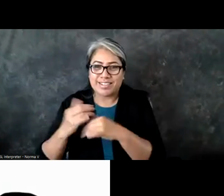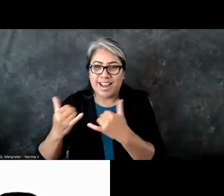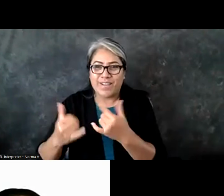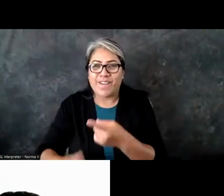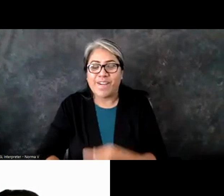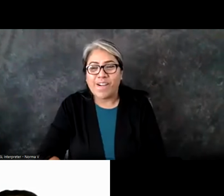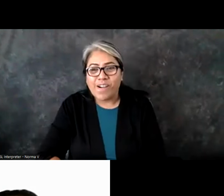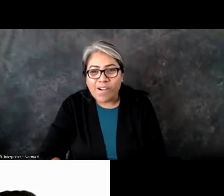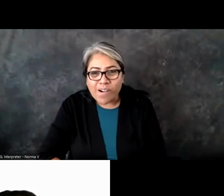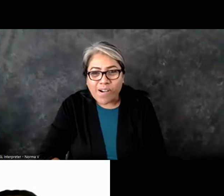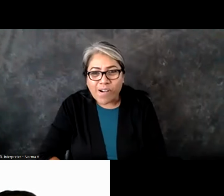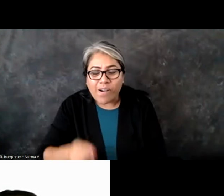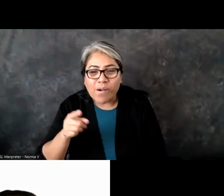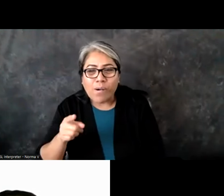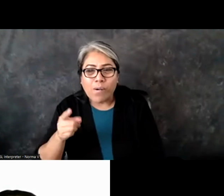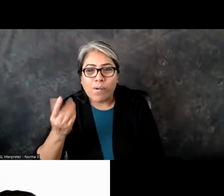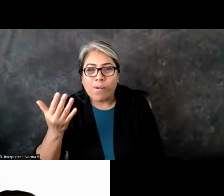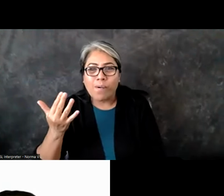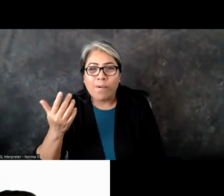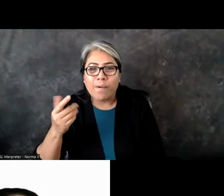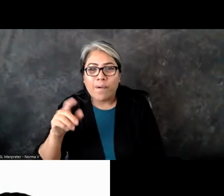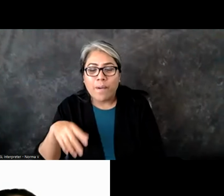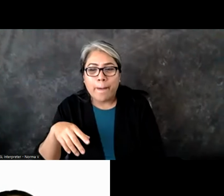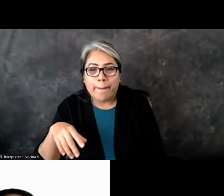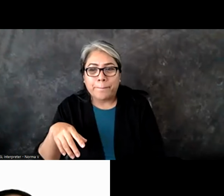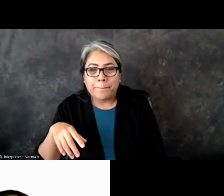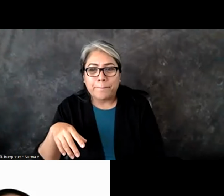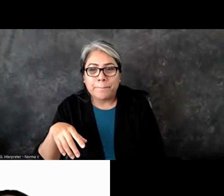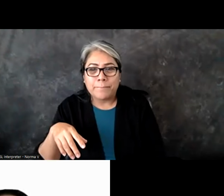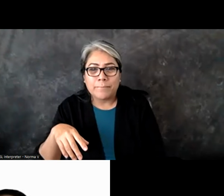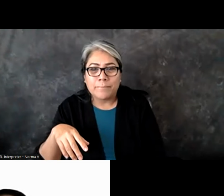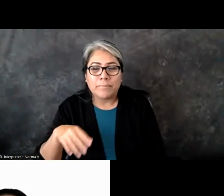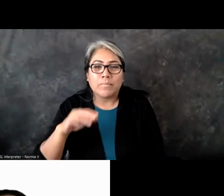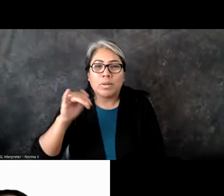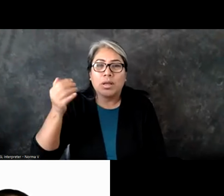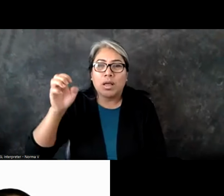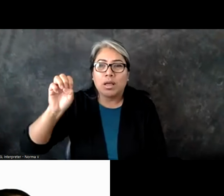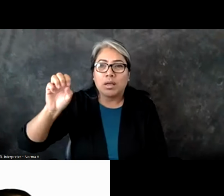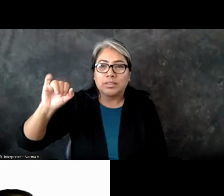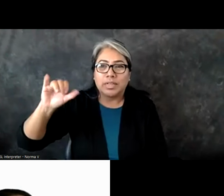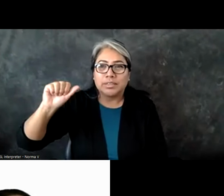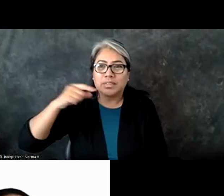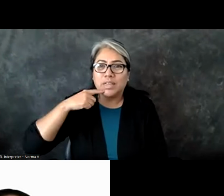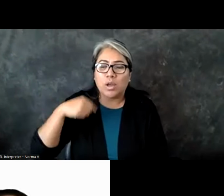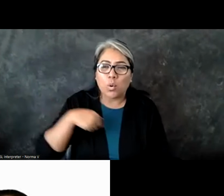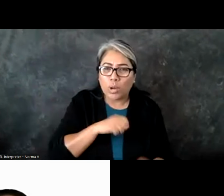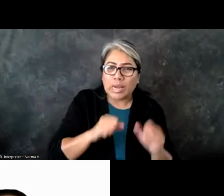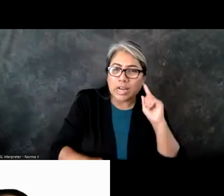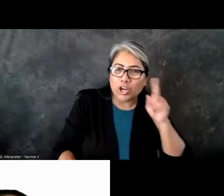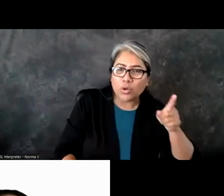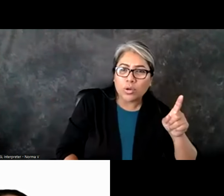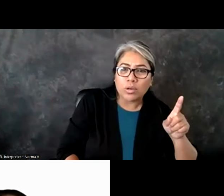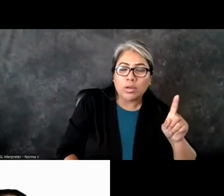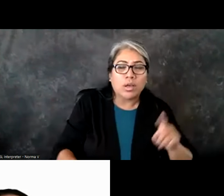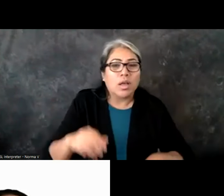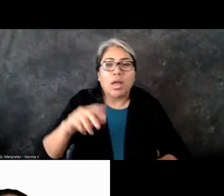. For example we have a very important action really soon. Oh, I have to change the channel.